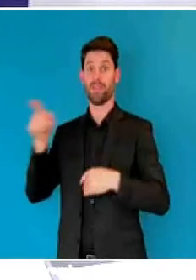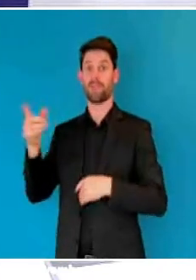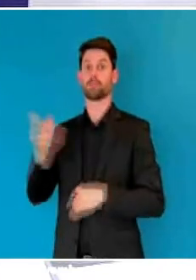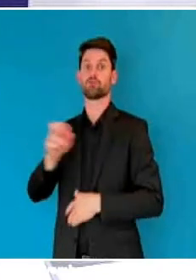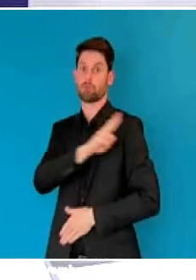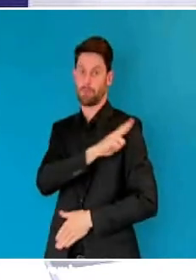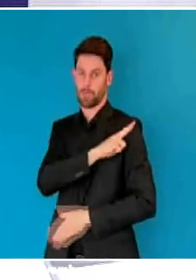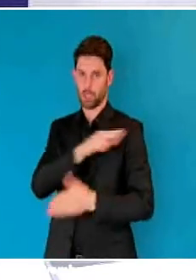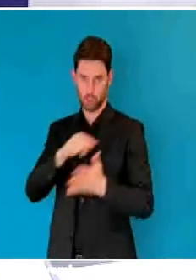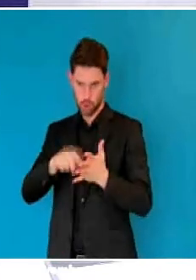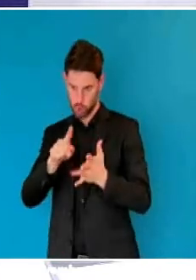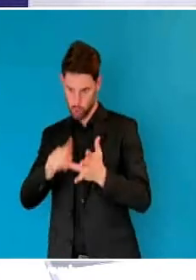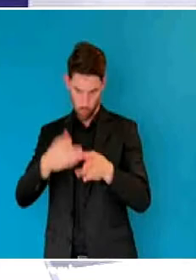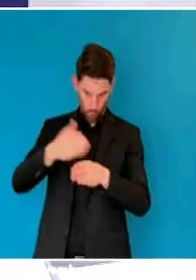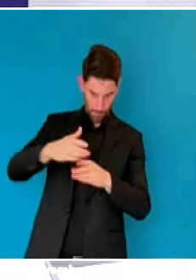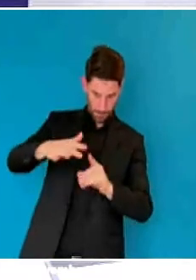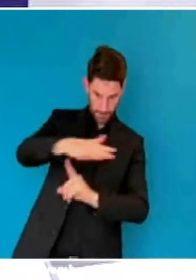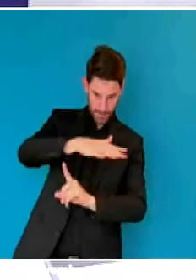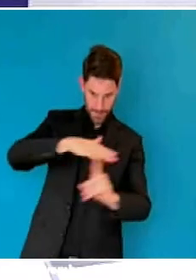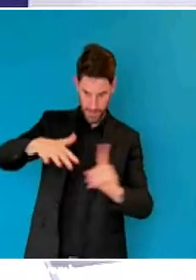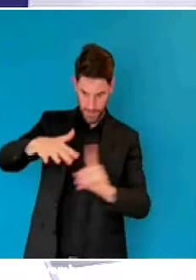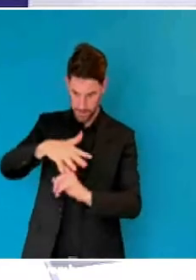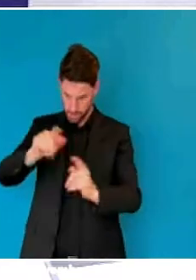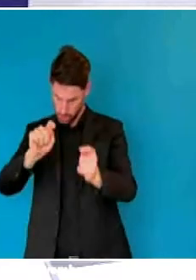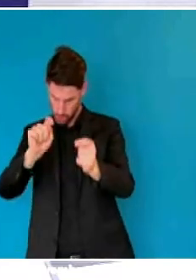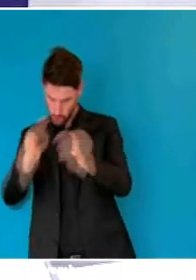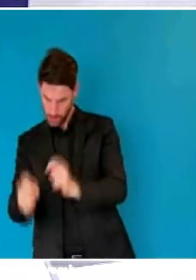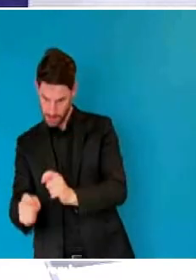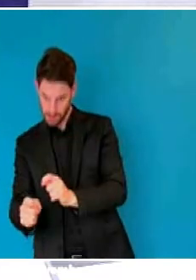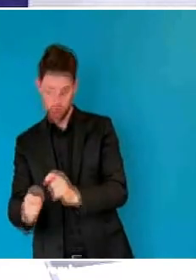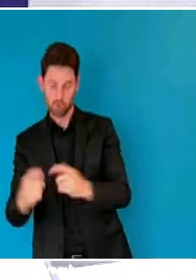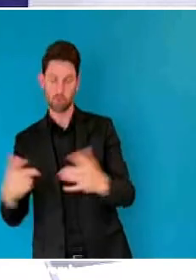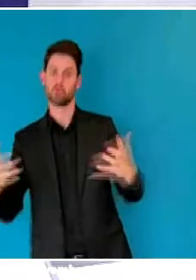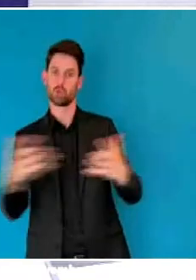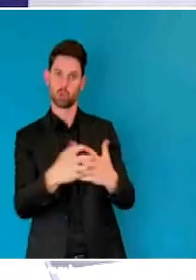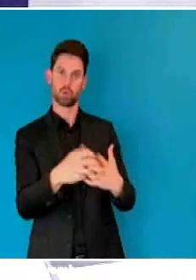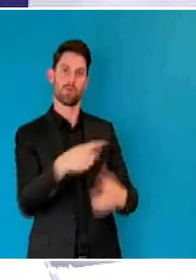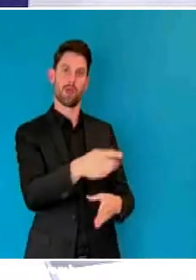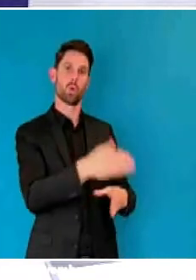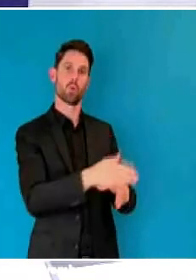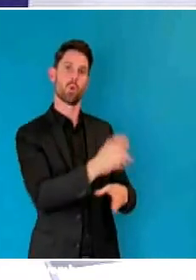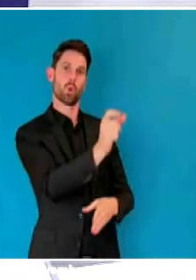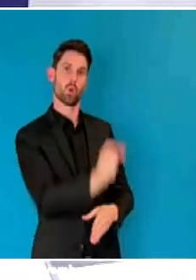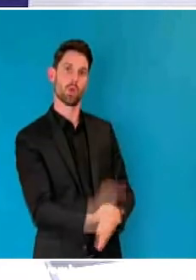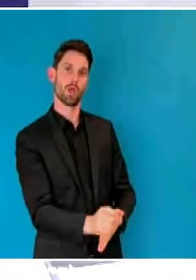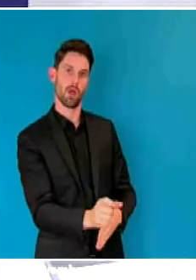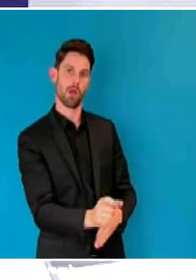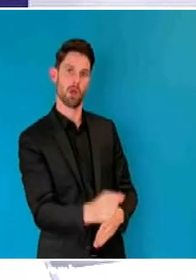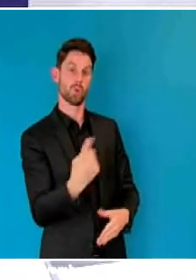adjustments or adjustments for a worker that the authority is trying to get back to work